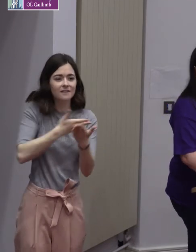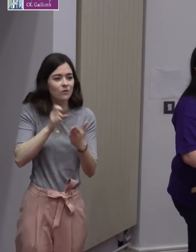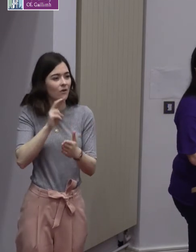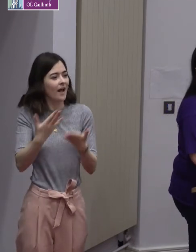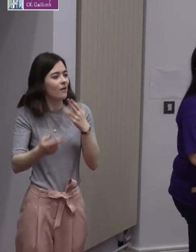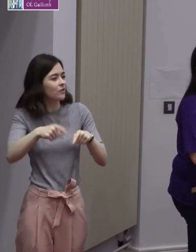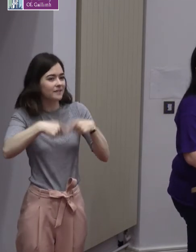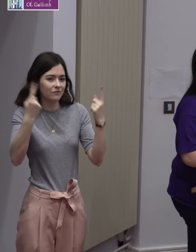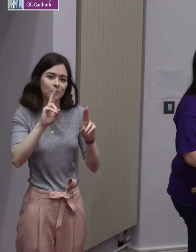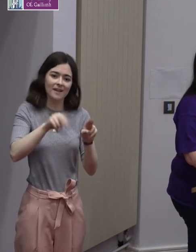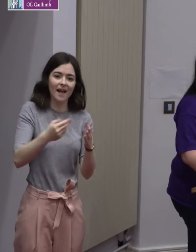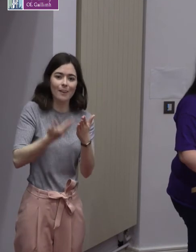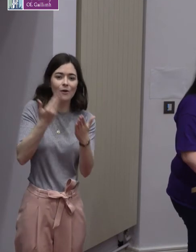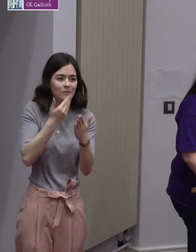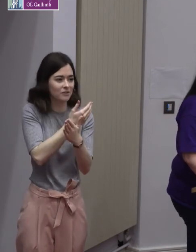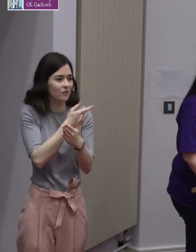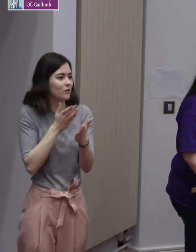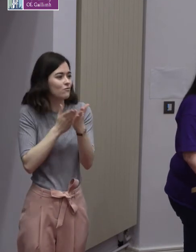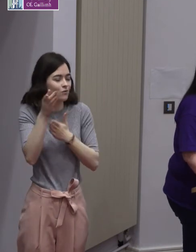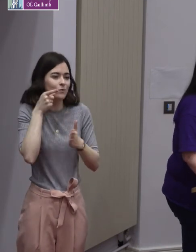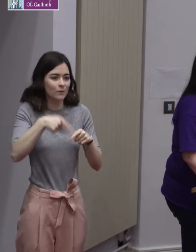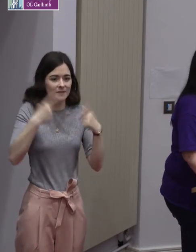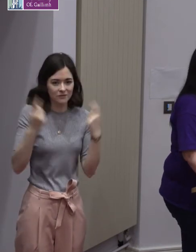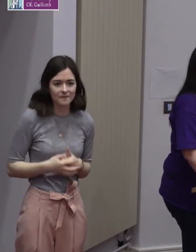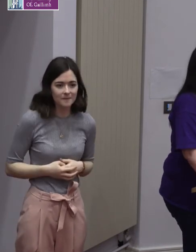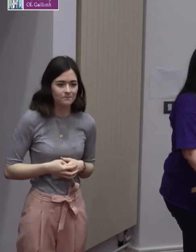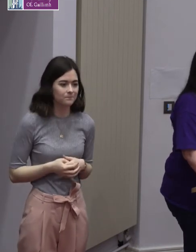and how we can learn from each other through those differences.